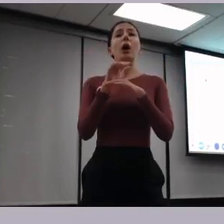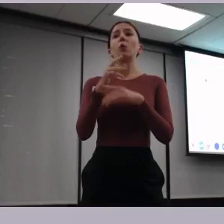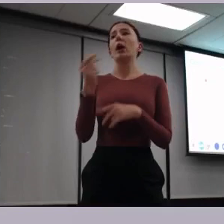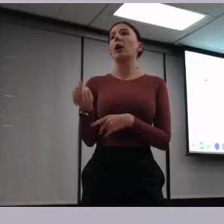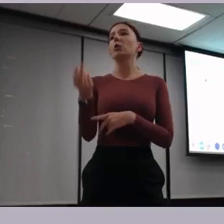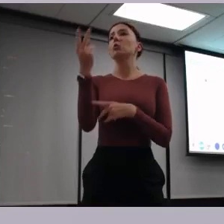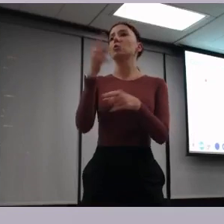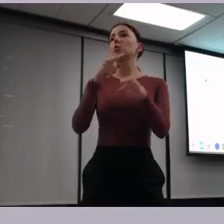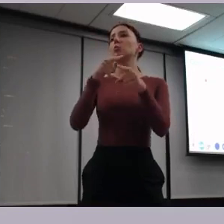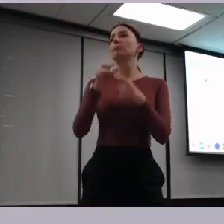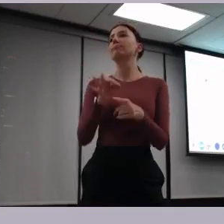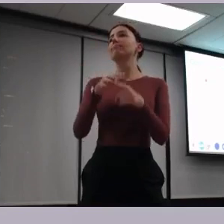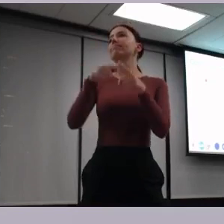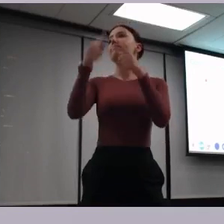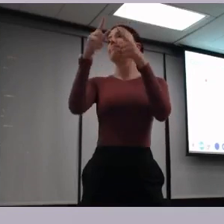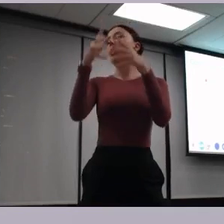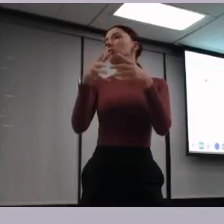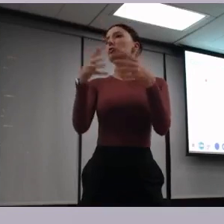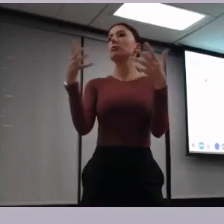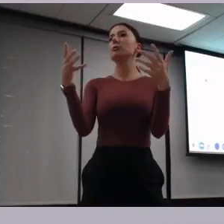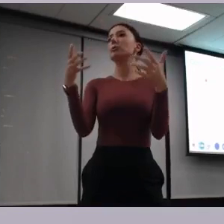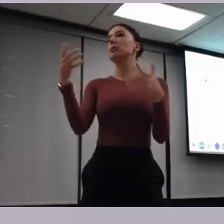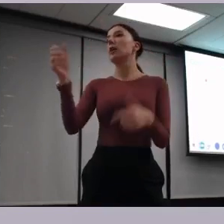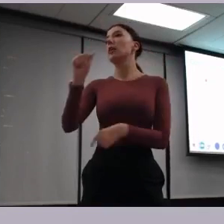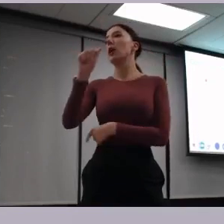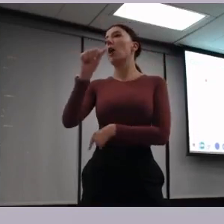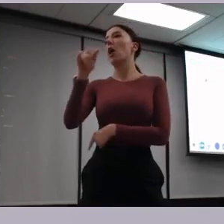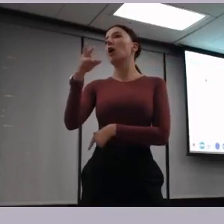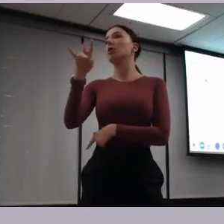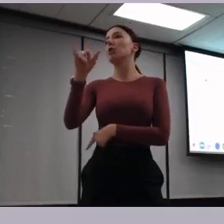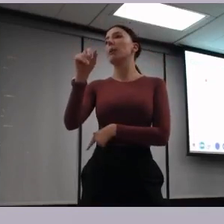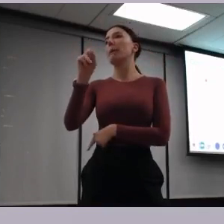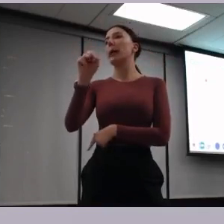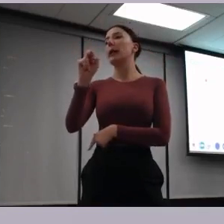We have the alderman, the alder person from the 46th Ward, ultimately Clay,